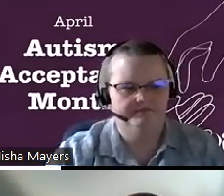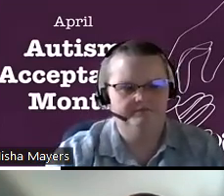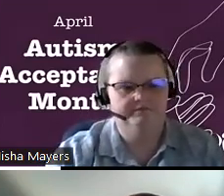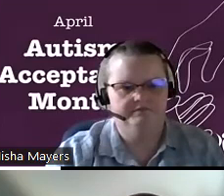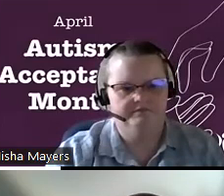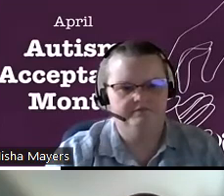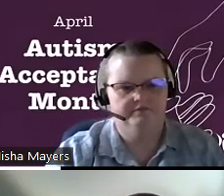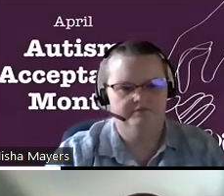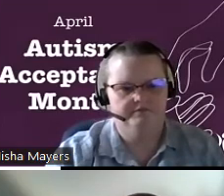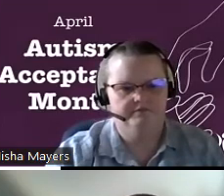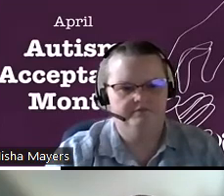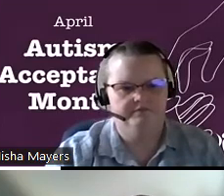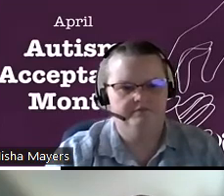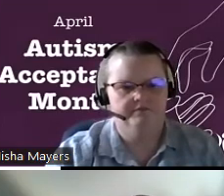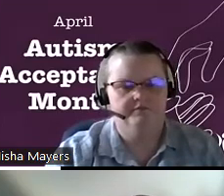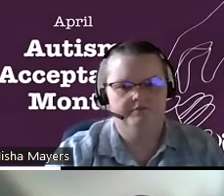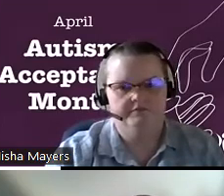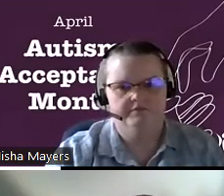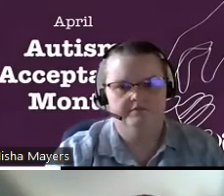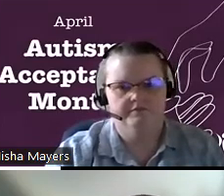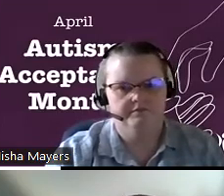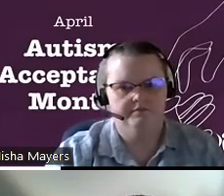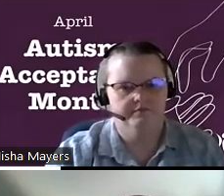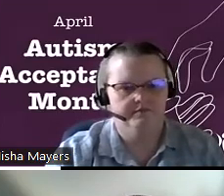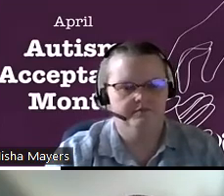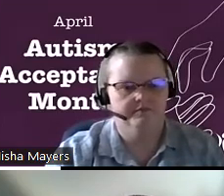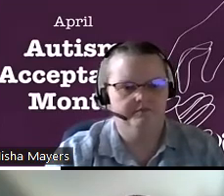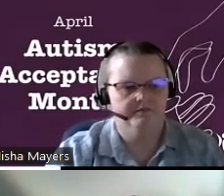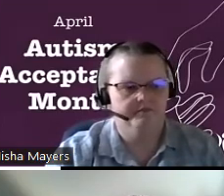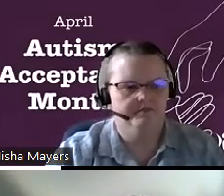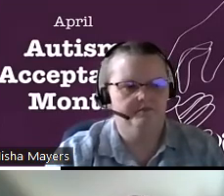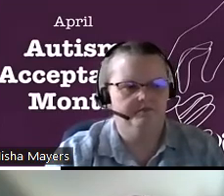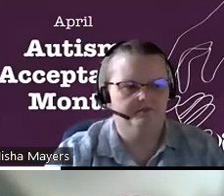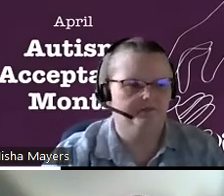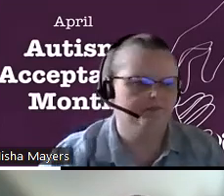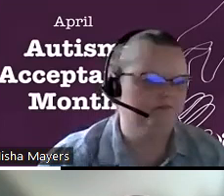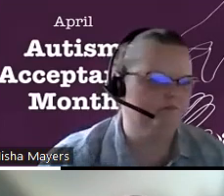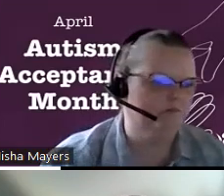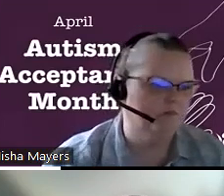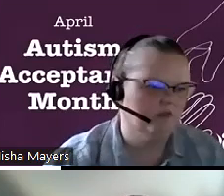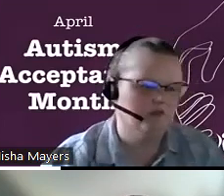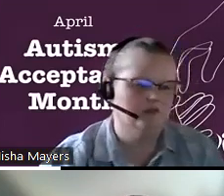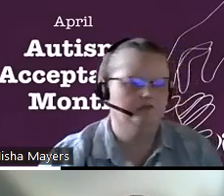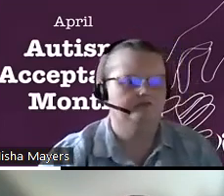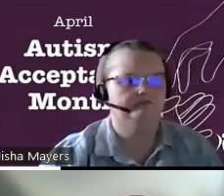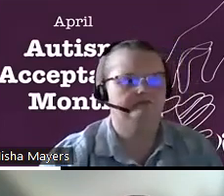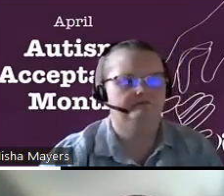IF THEY HAVE THAT AVAILABLE, BUT WE ALSO WILL AUTOMATICALLY ADD IN STUDY TIME ON TOP OF THEIR CLASS HOURS.